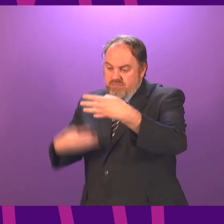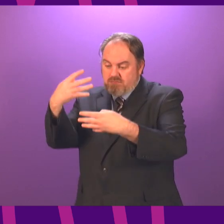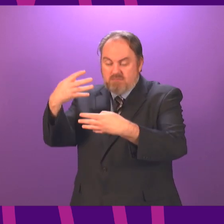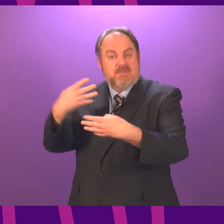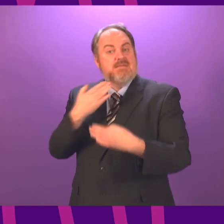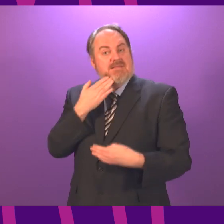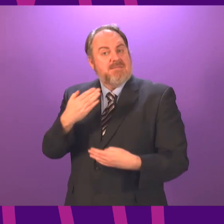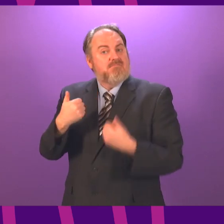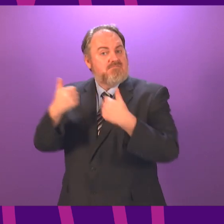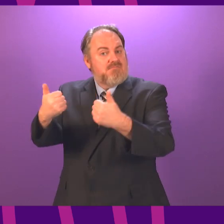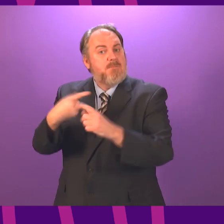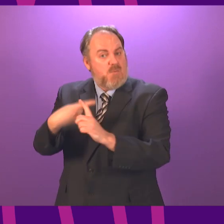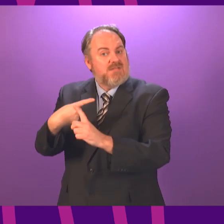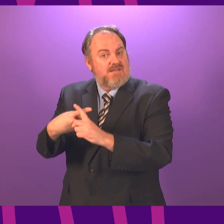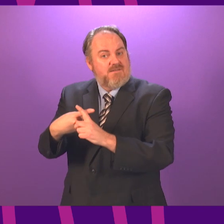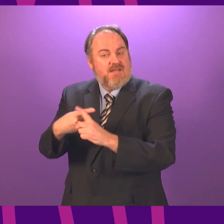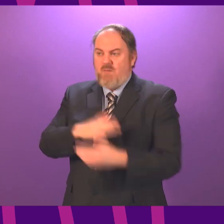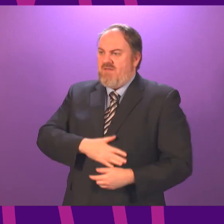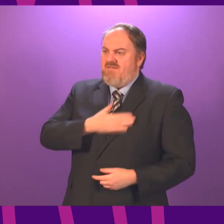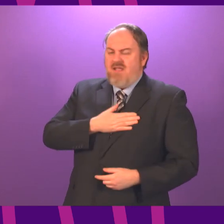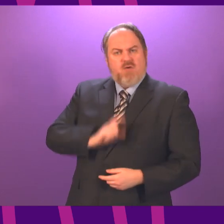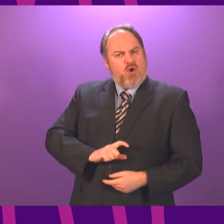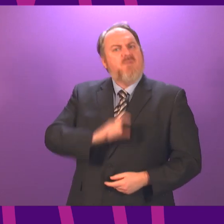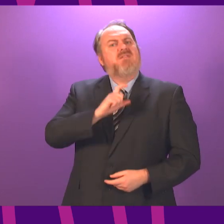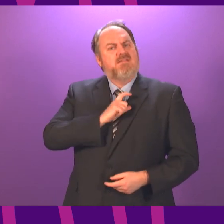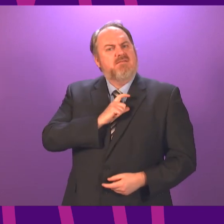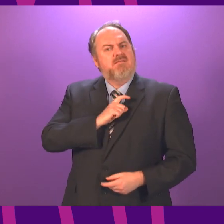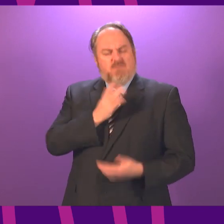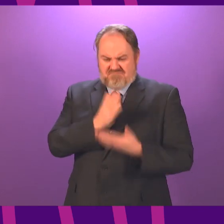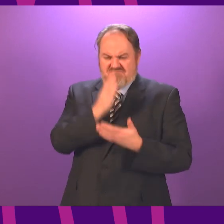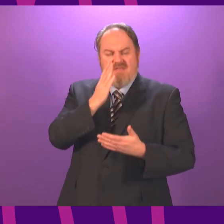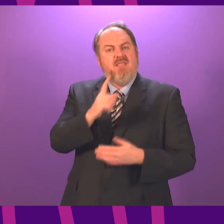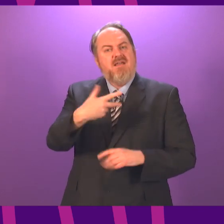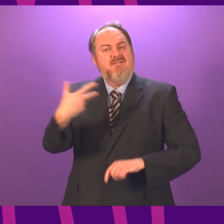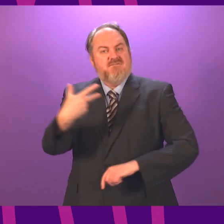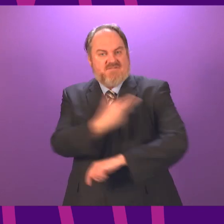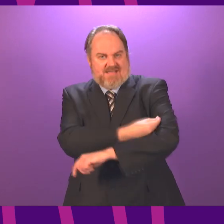about that, the more confident we can be that the vaccine will do the job that the rest